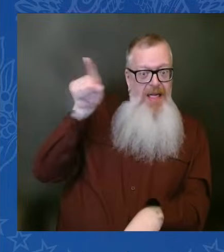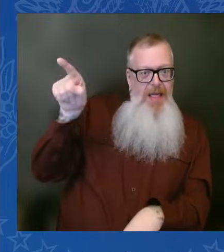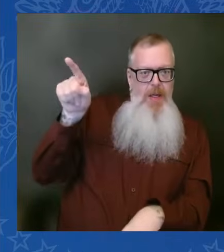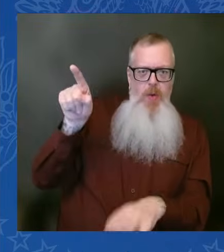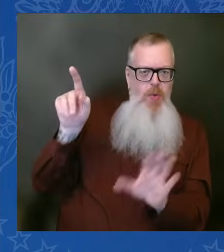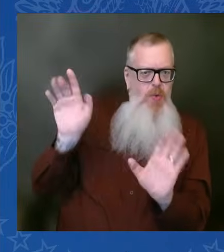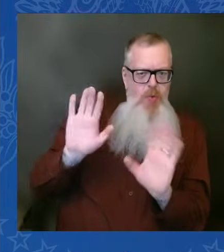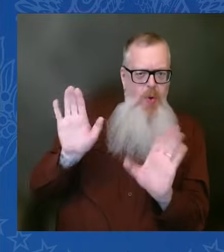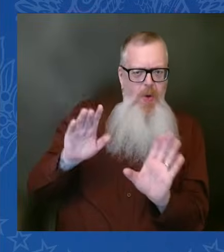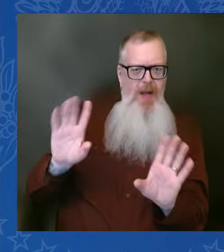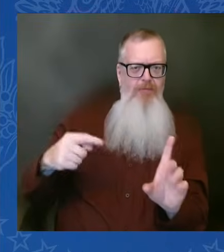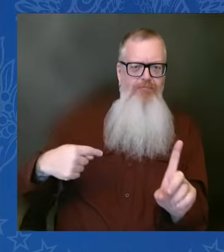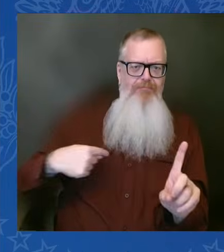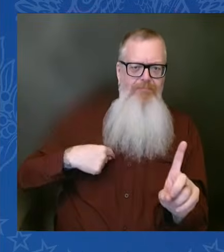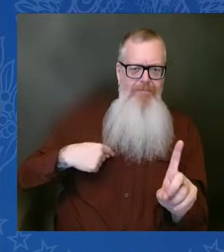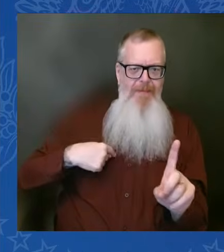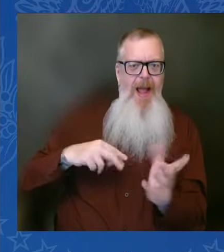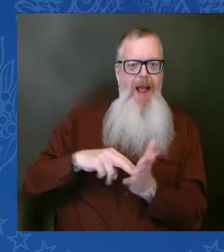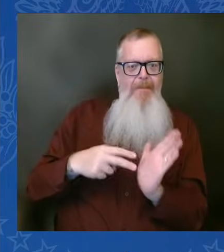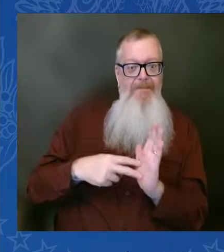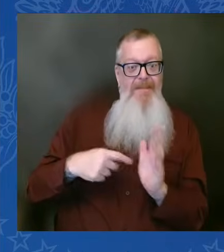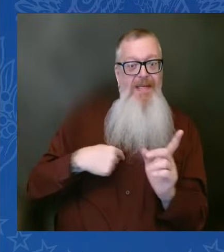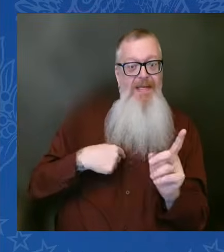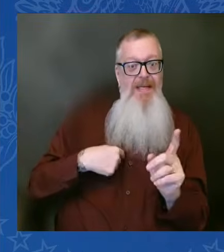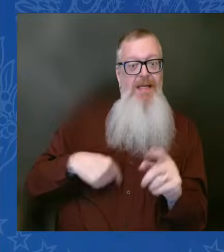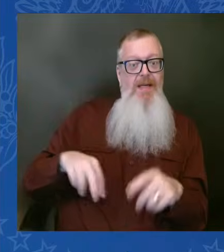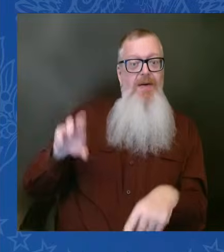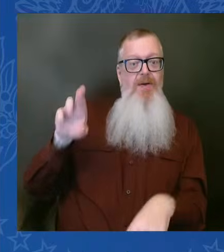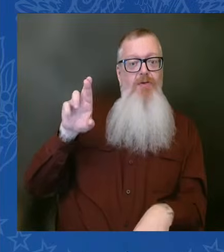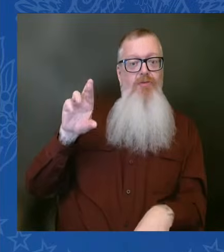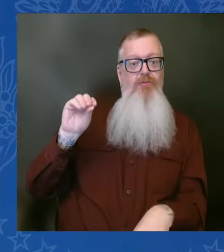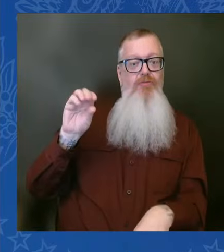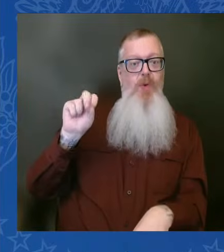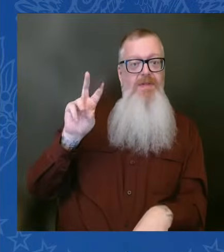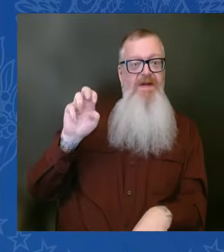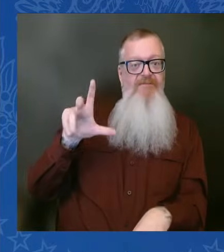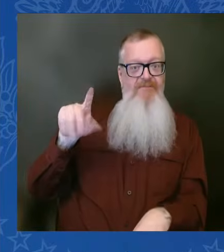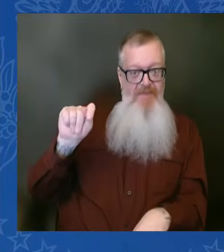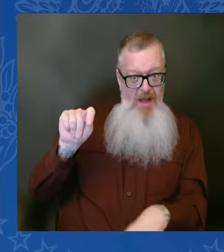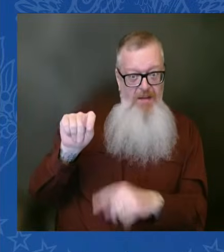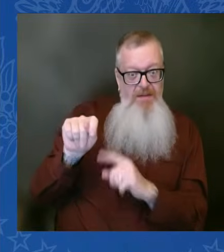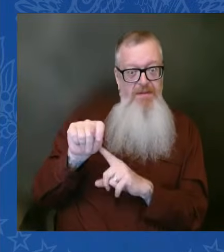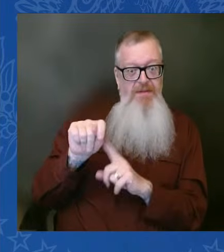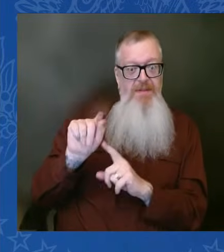being stepped on and organize, well, there’s a prevision -- a “Buy America” prevision.